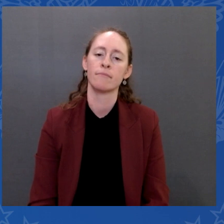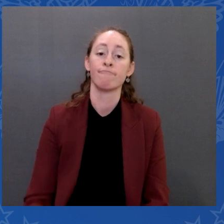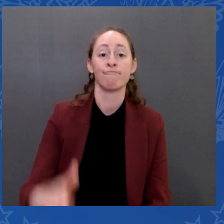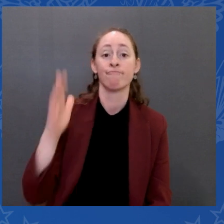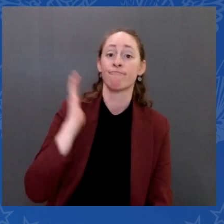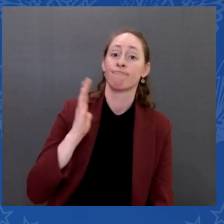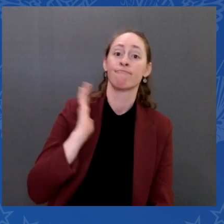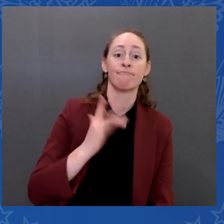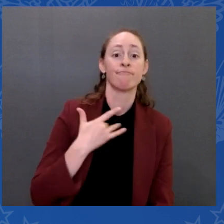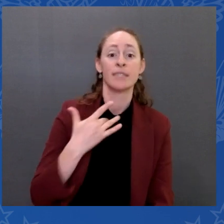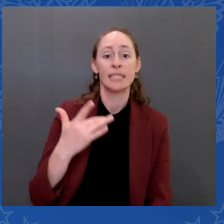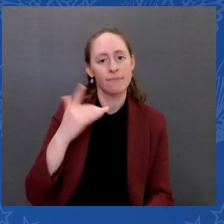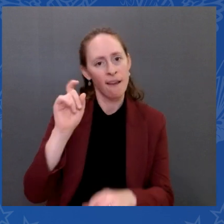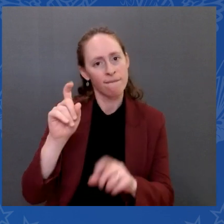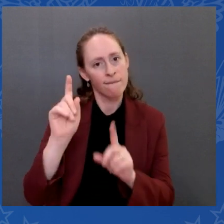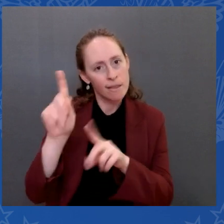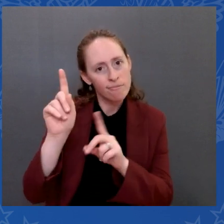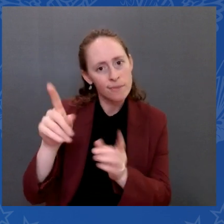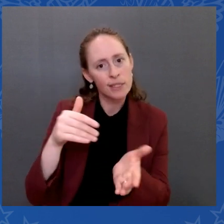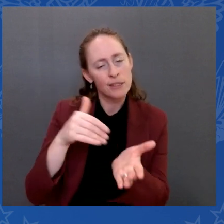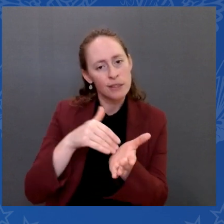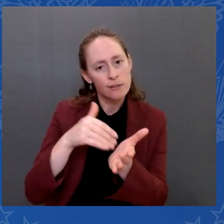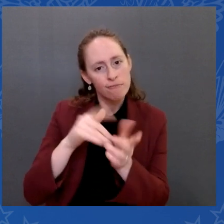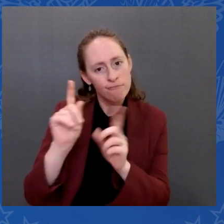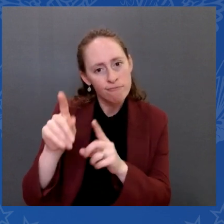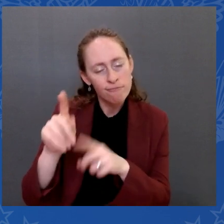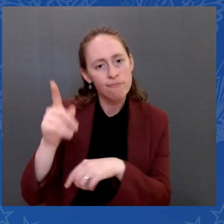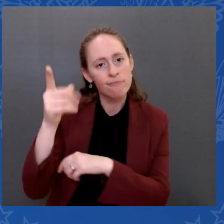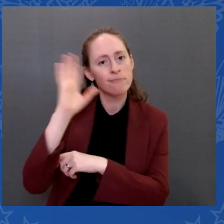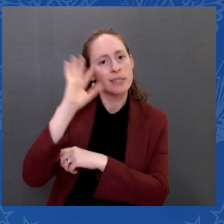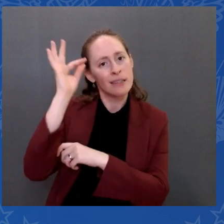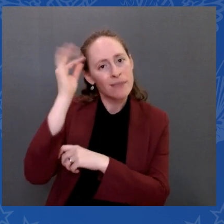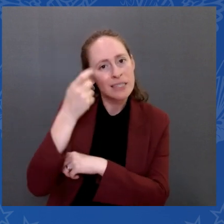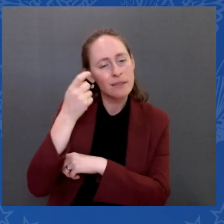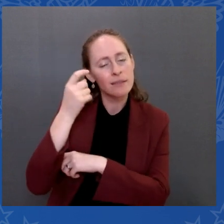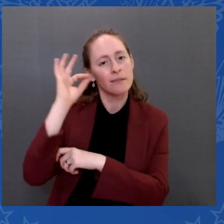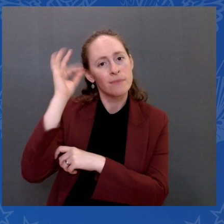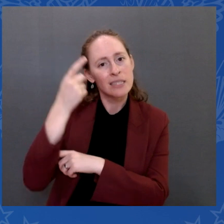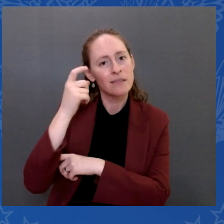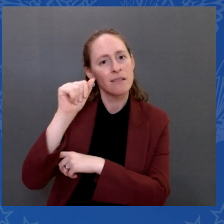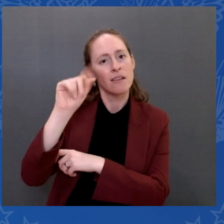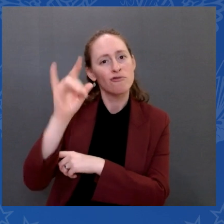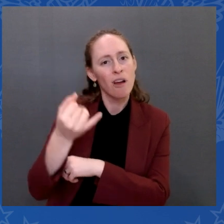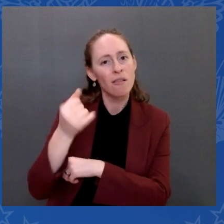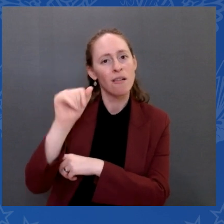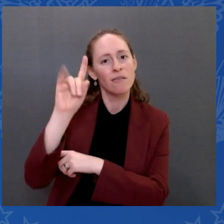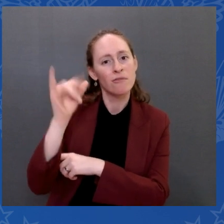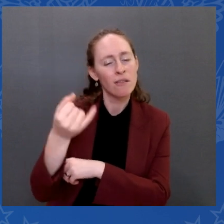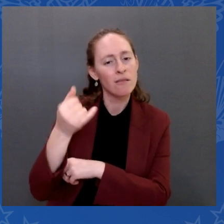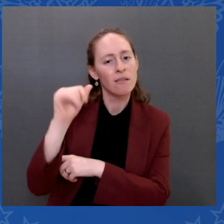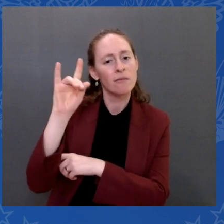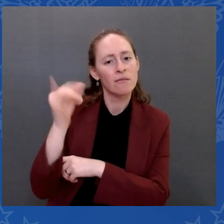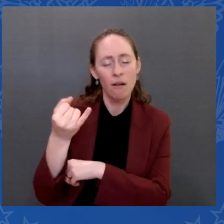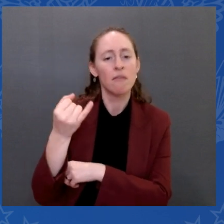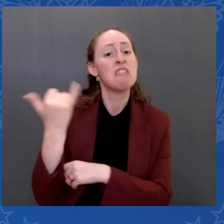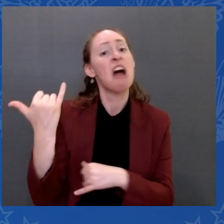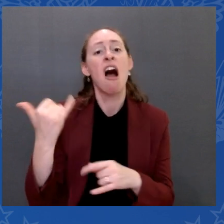it's a progressive disease. But now, with the computing capabilities that are out there and the use of data, we can -- we can do that all remotely